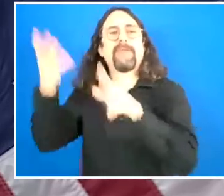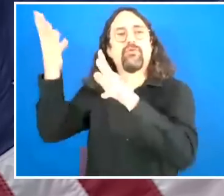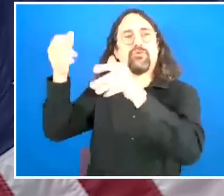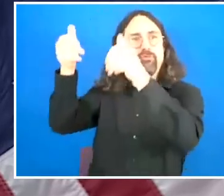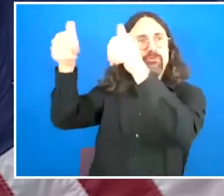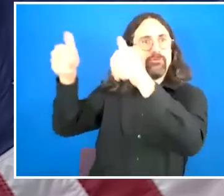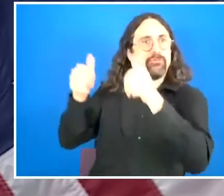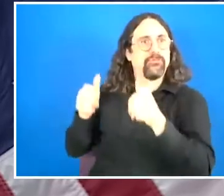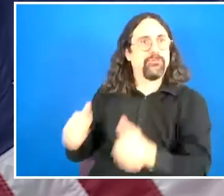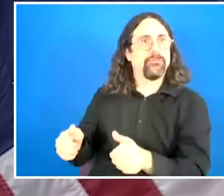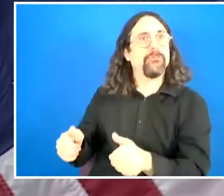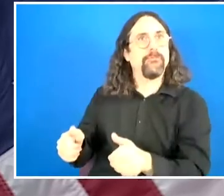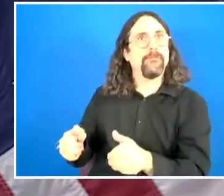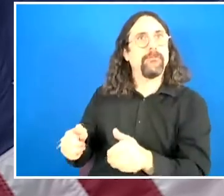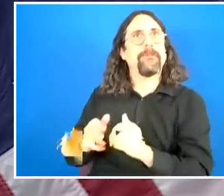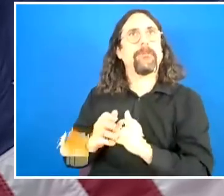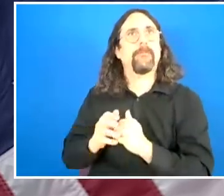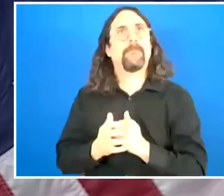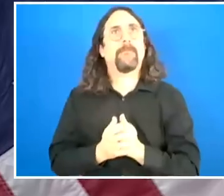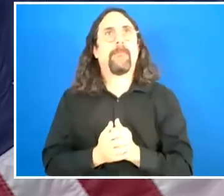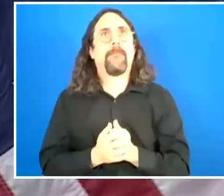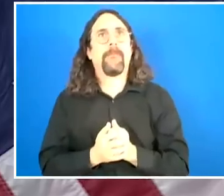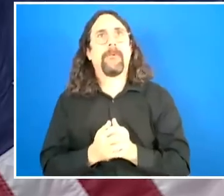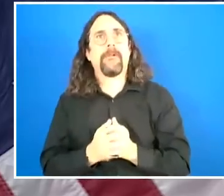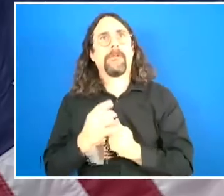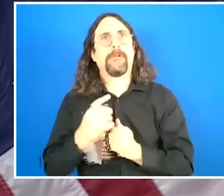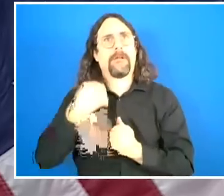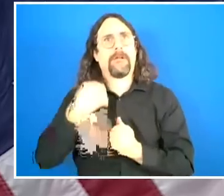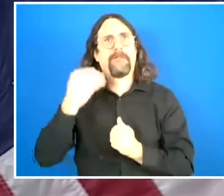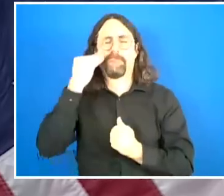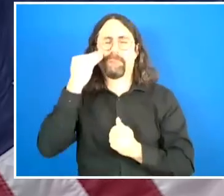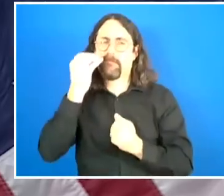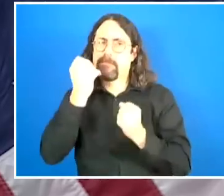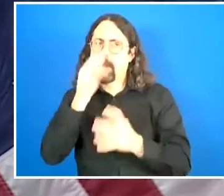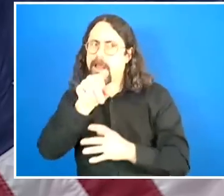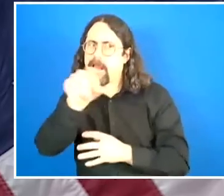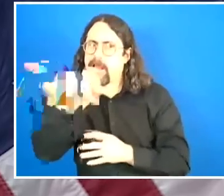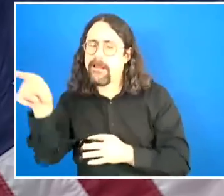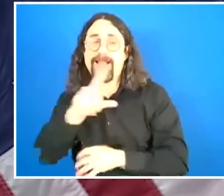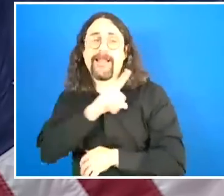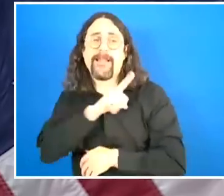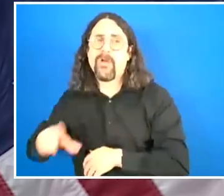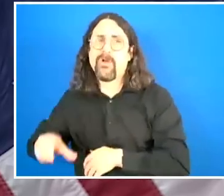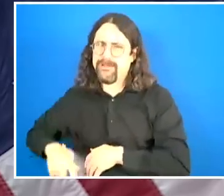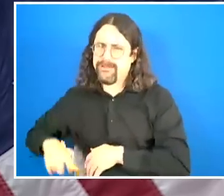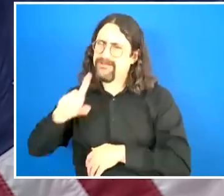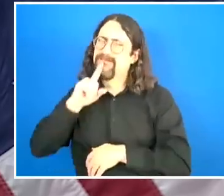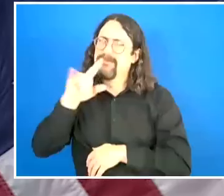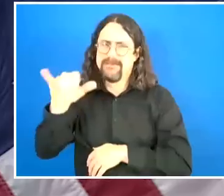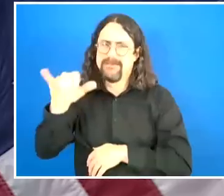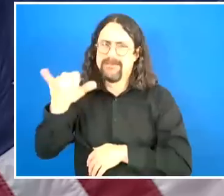THAT I KNOW LANDLORDS ARE GOING THROUGH A LOT TOO AND AGAIN, THE VAST MAJORITY OF LANDLORDS GO ABOUT THEIR